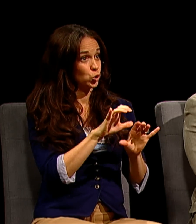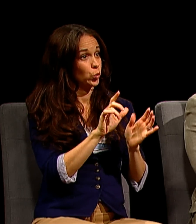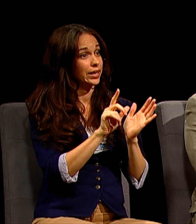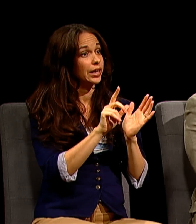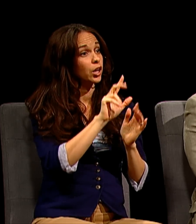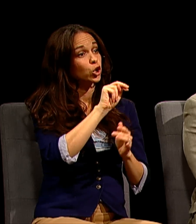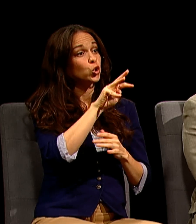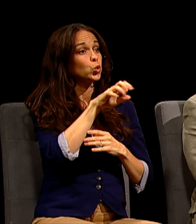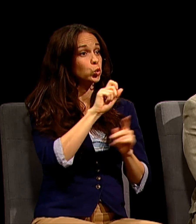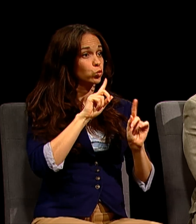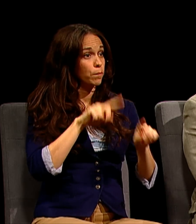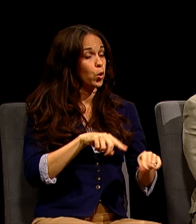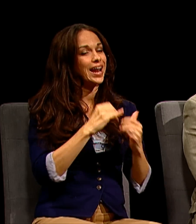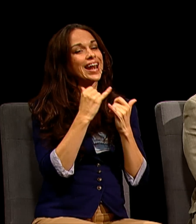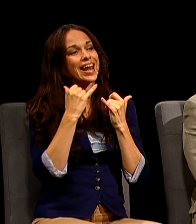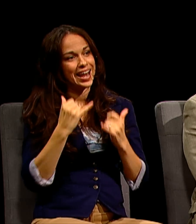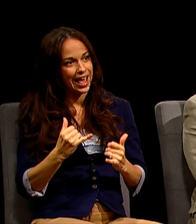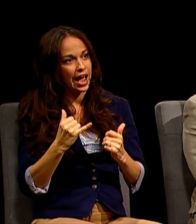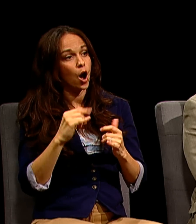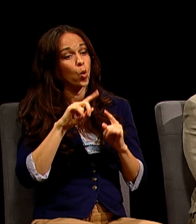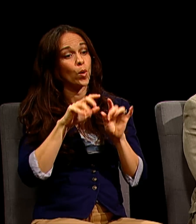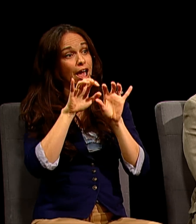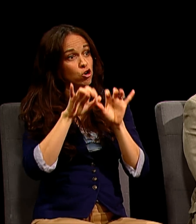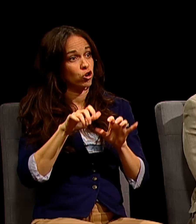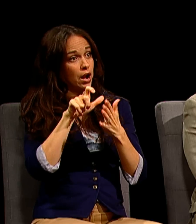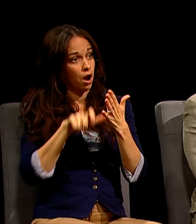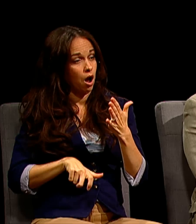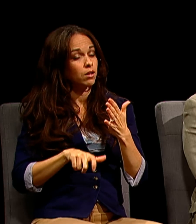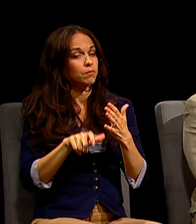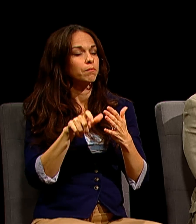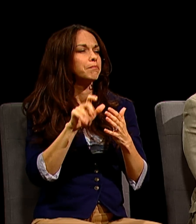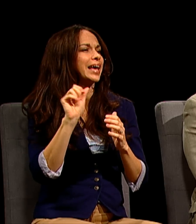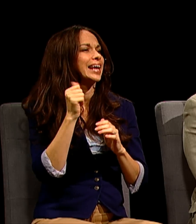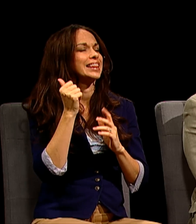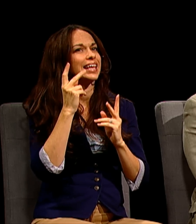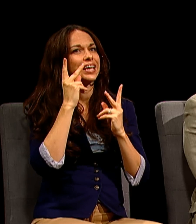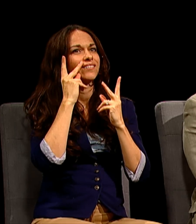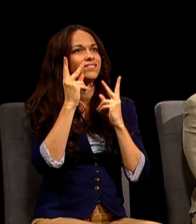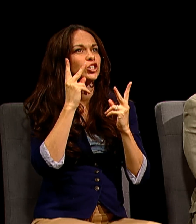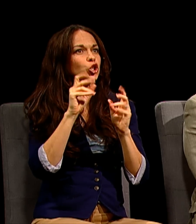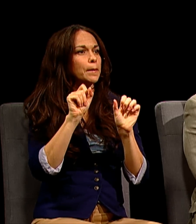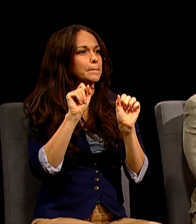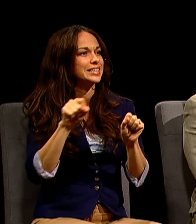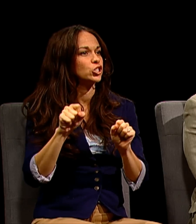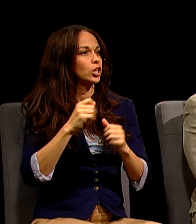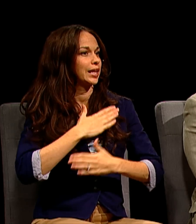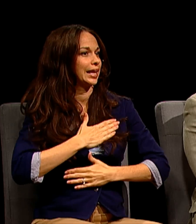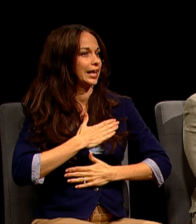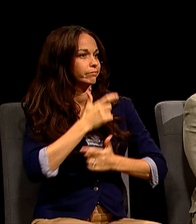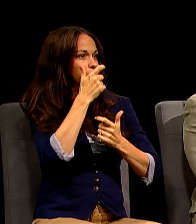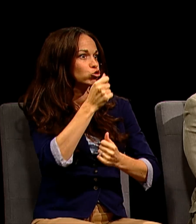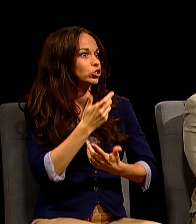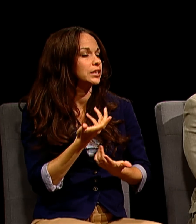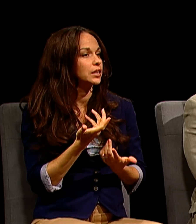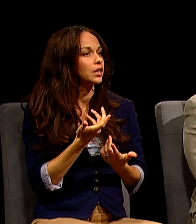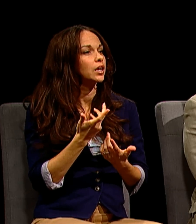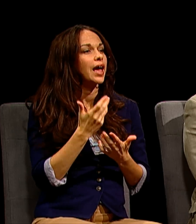I do them as I write a column and anything weren't visually potentially interesting.